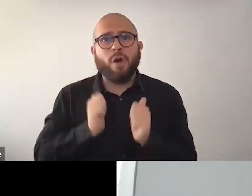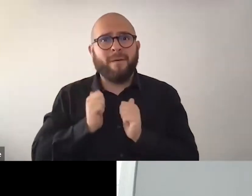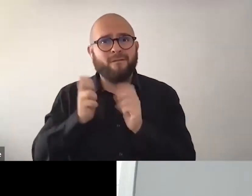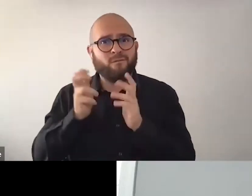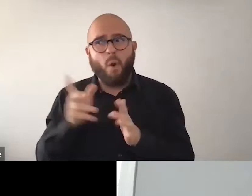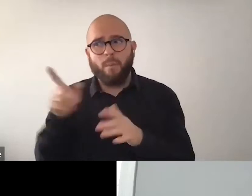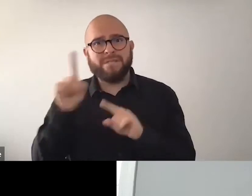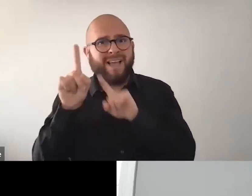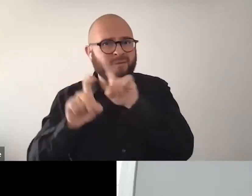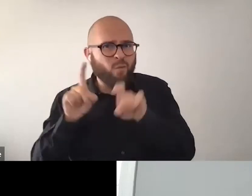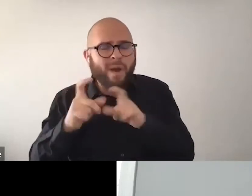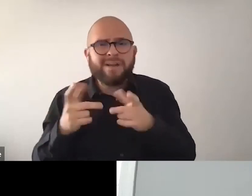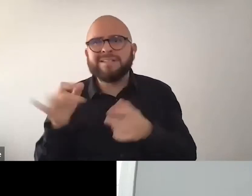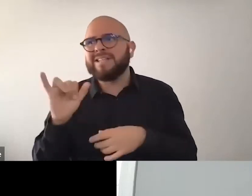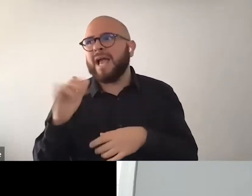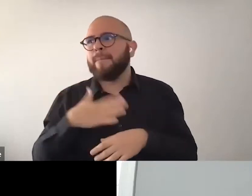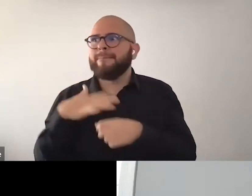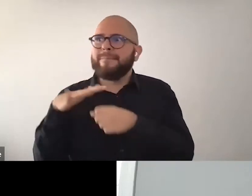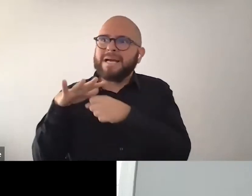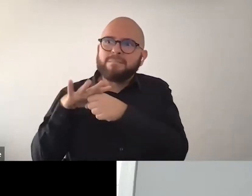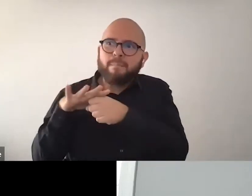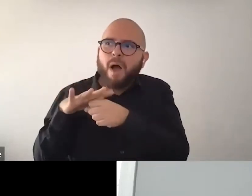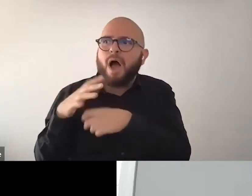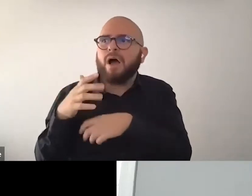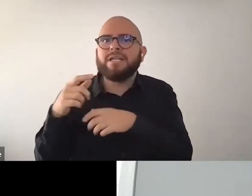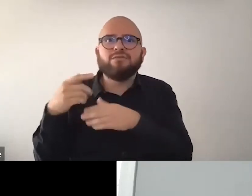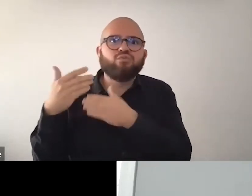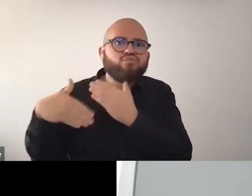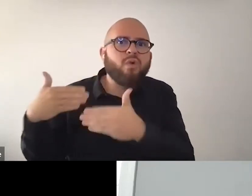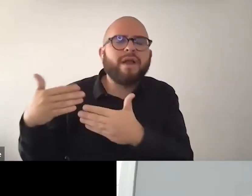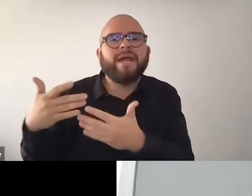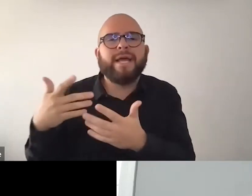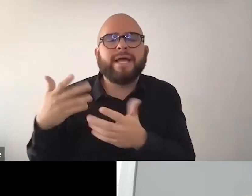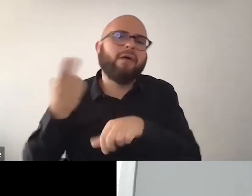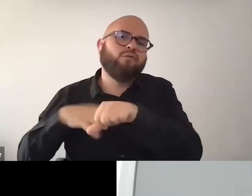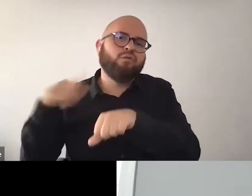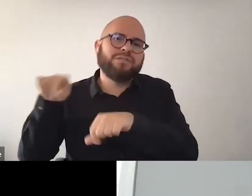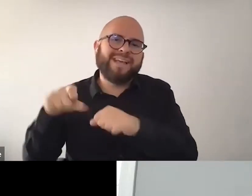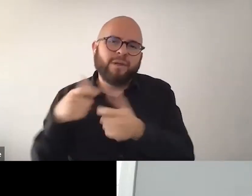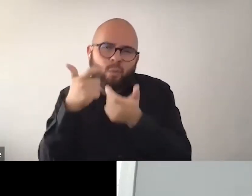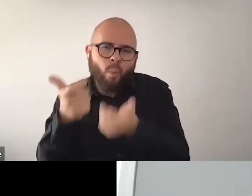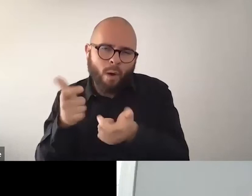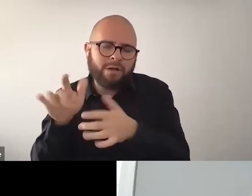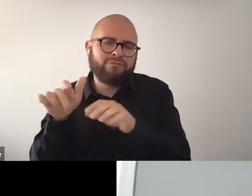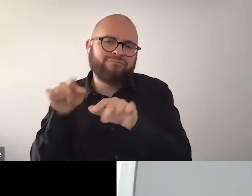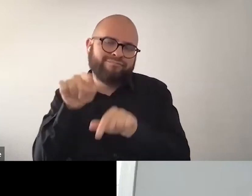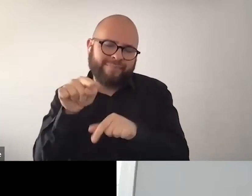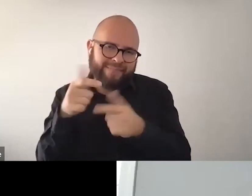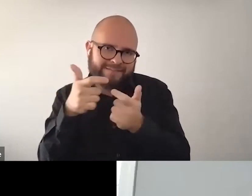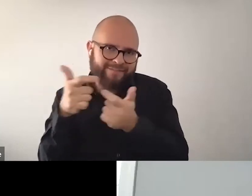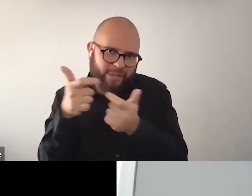Obviously they can watch this video rewatch it but I'm sure there will be, you know individual questions that come up.